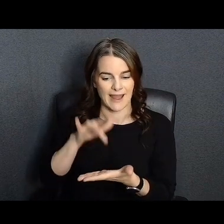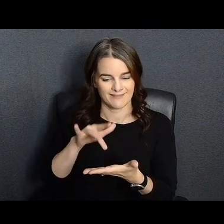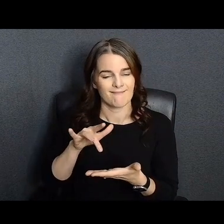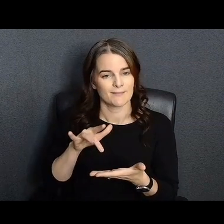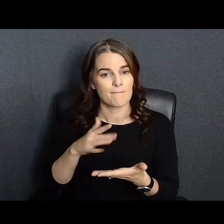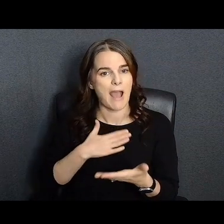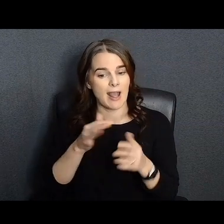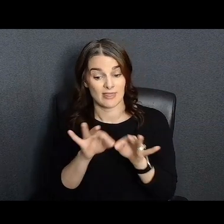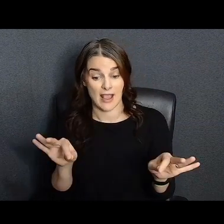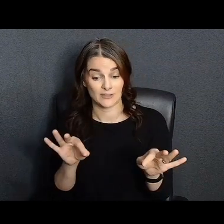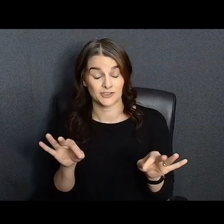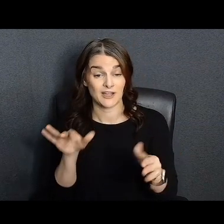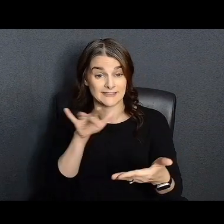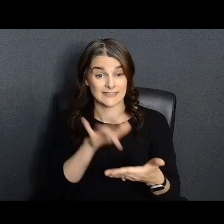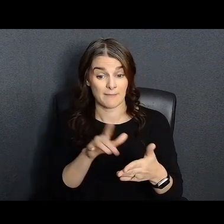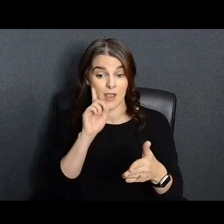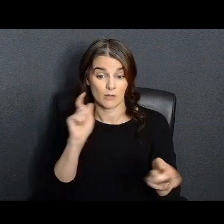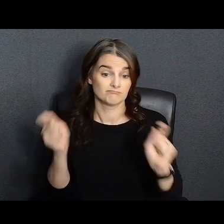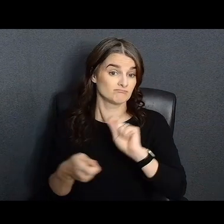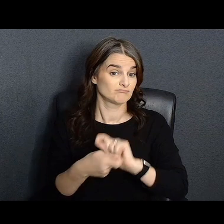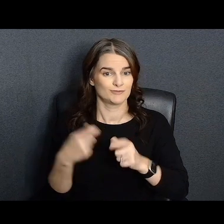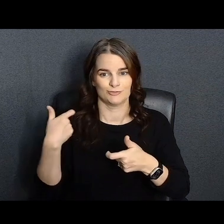and I can tap it and it'll switch into that other language.